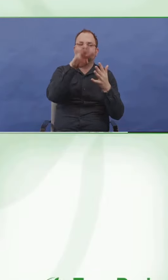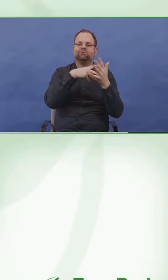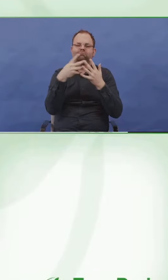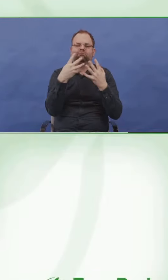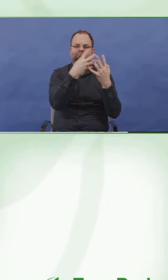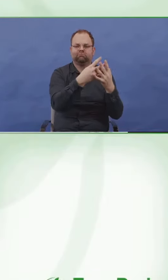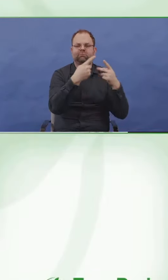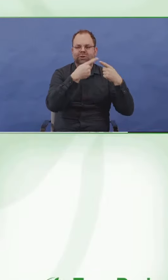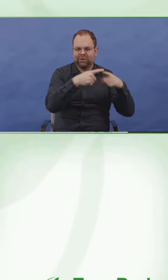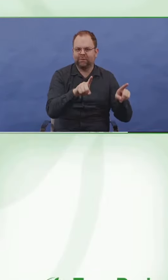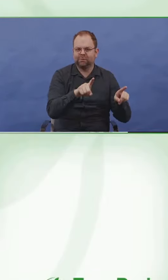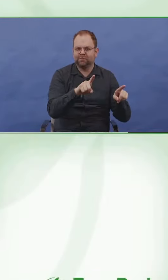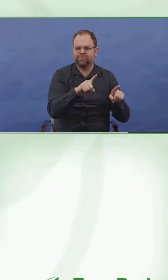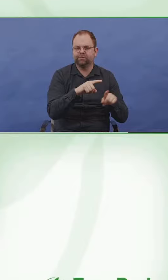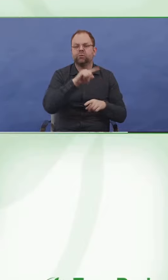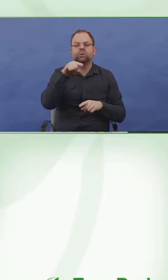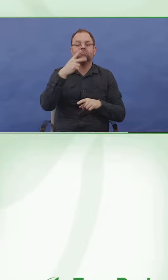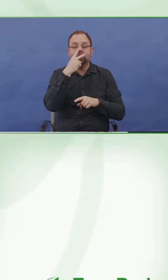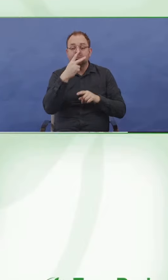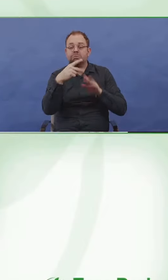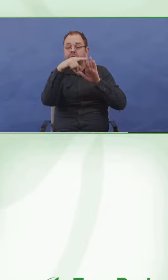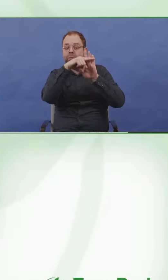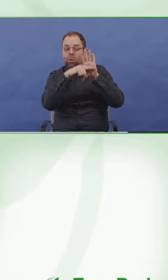So I will leave to their full stop thanks again for the invitation.